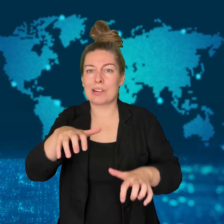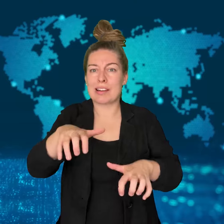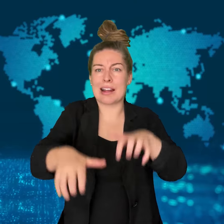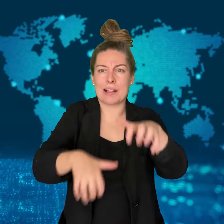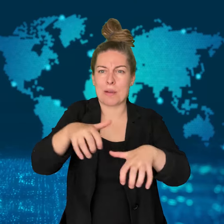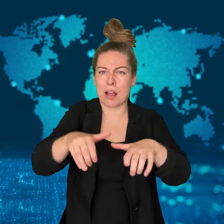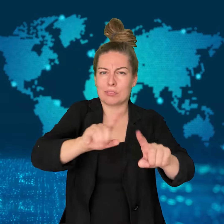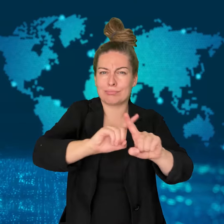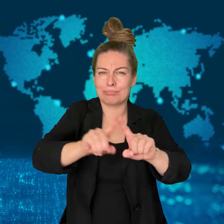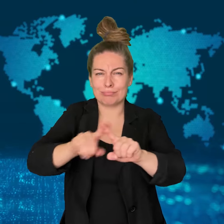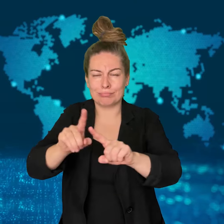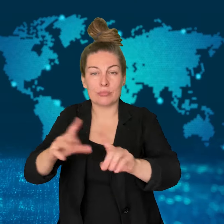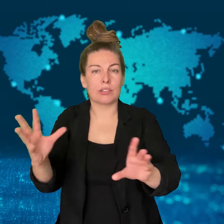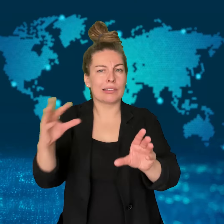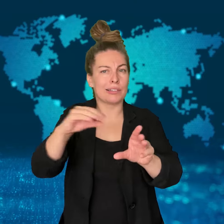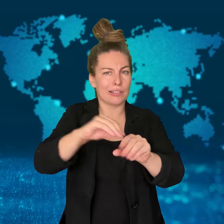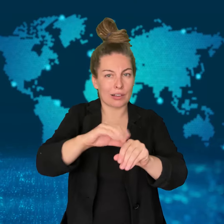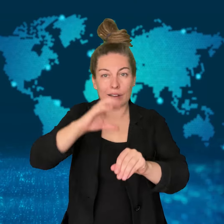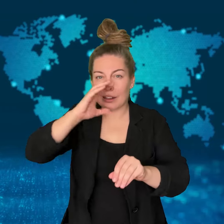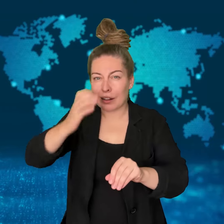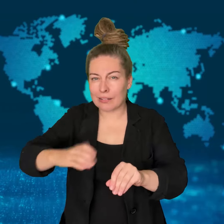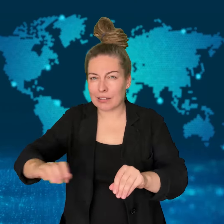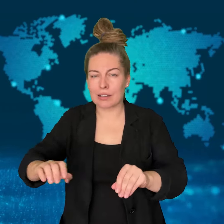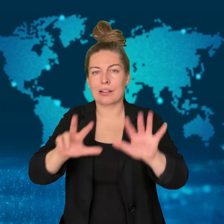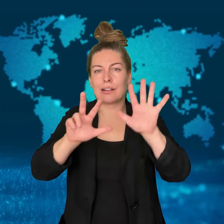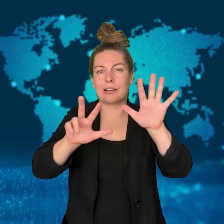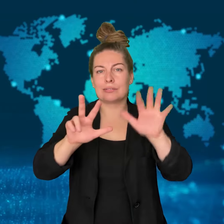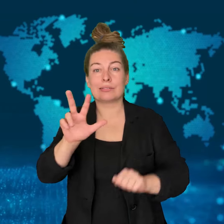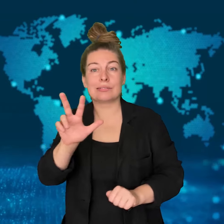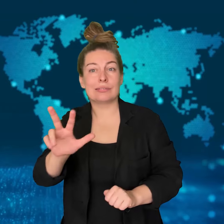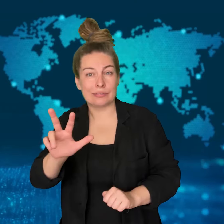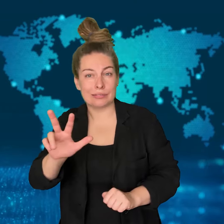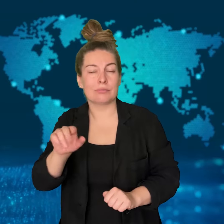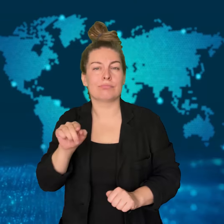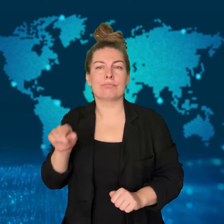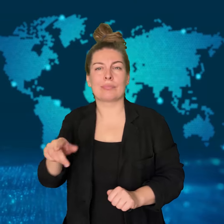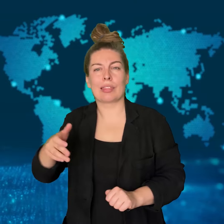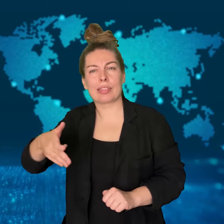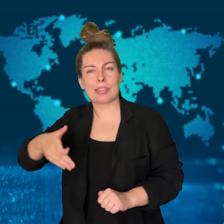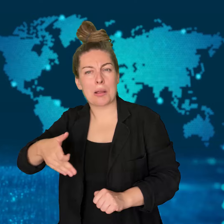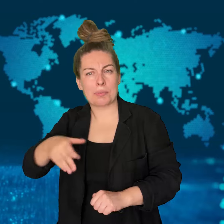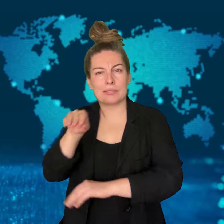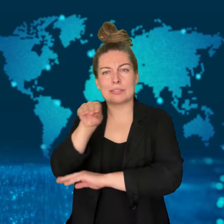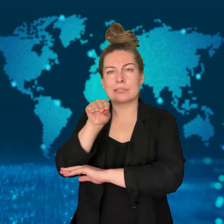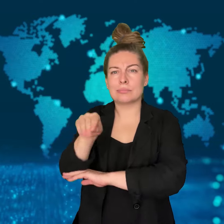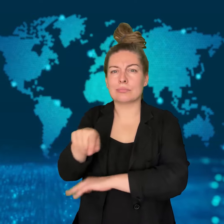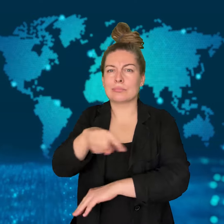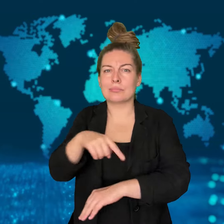Both countries point out that the number to be culled is